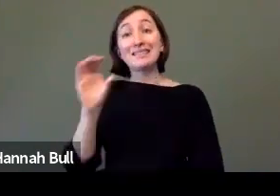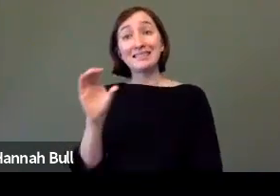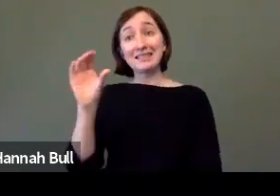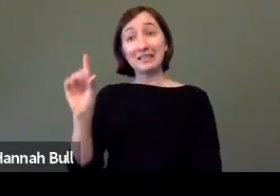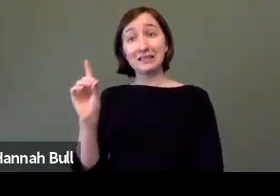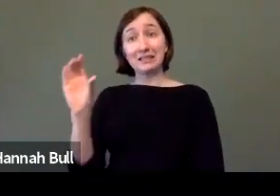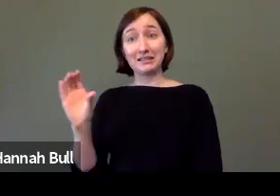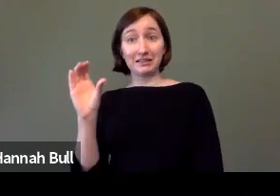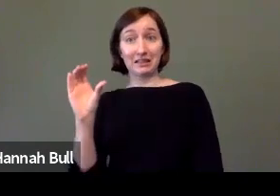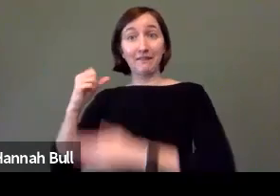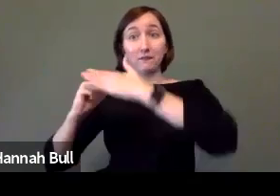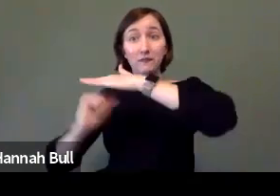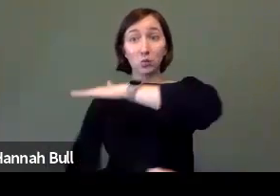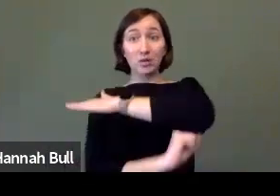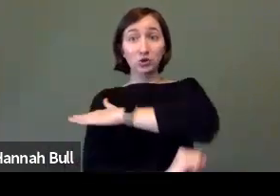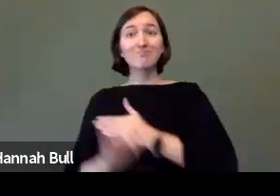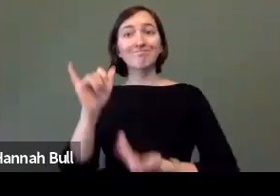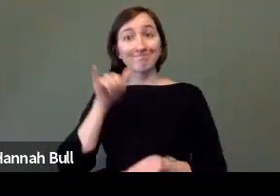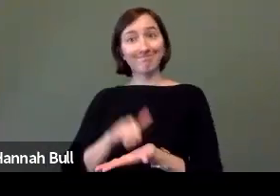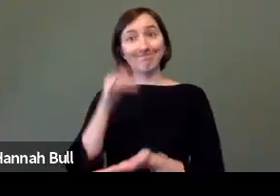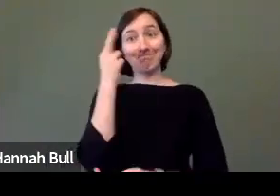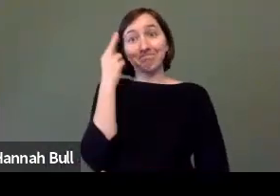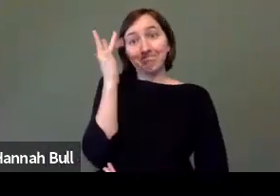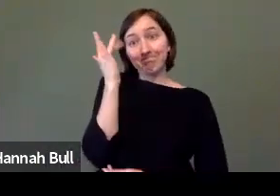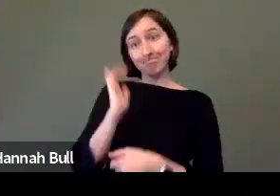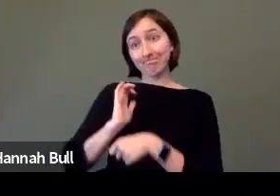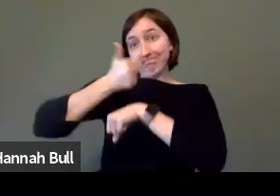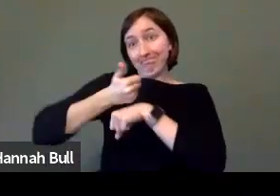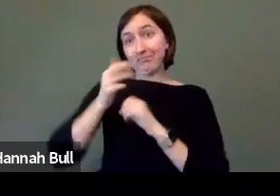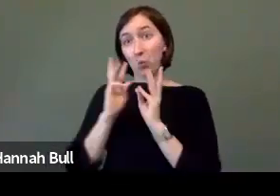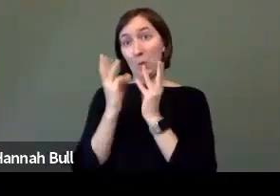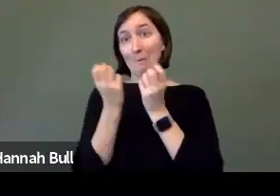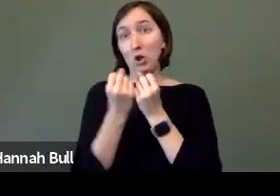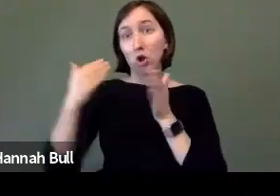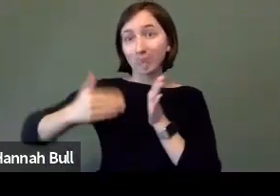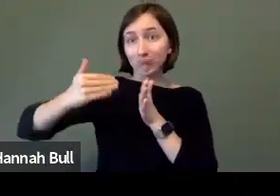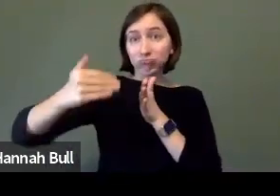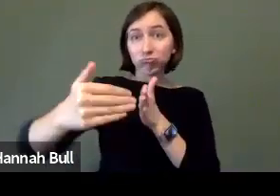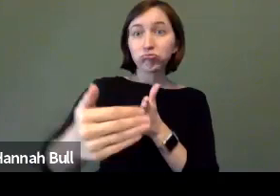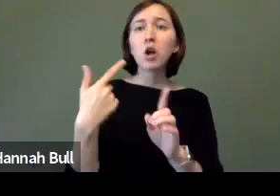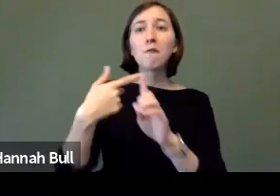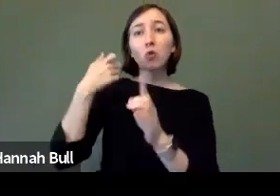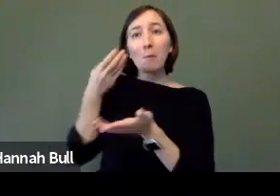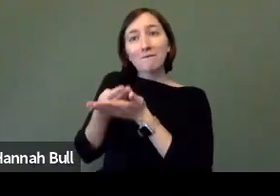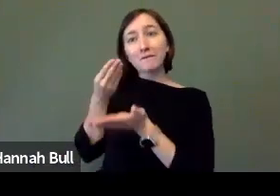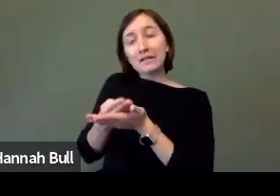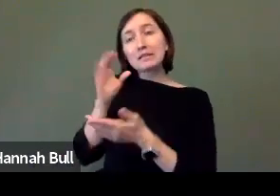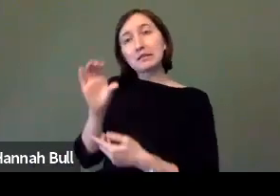why this webinar series is made possible, along with technical assistance